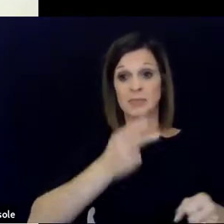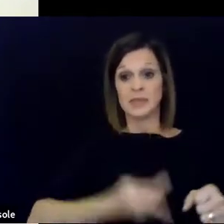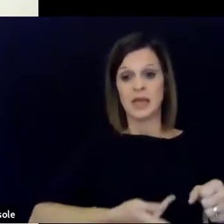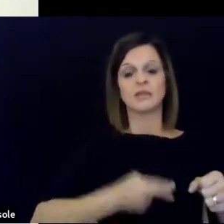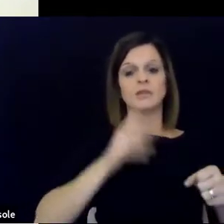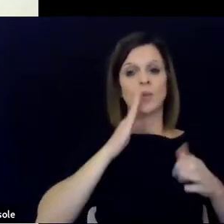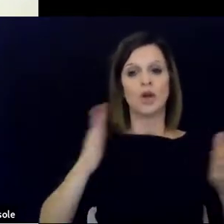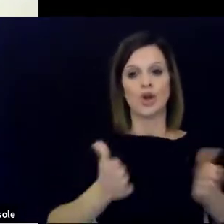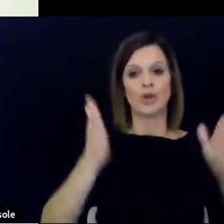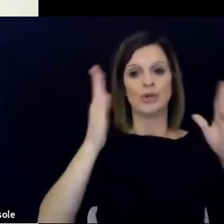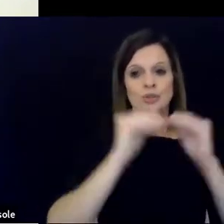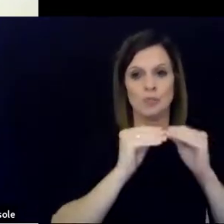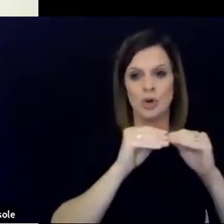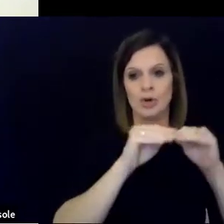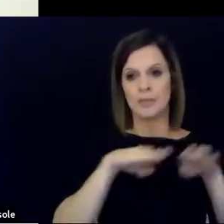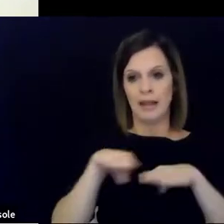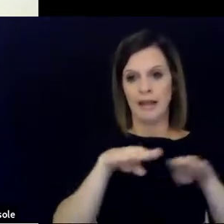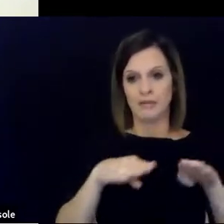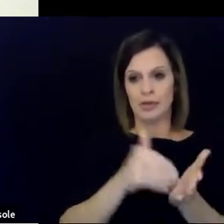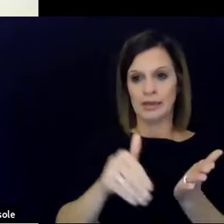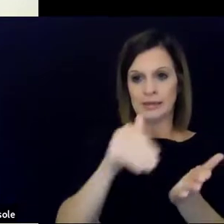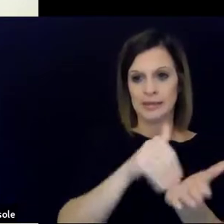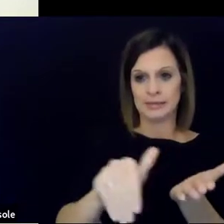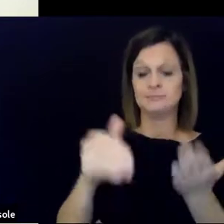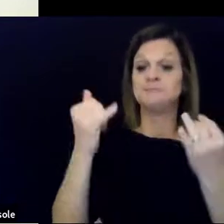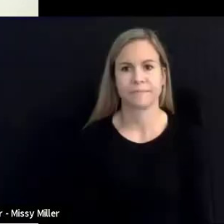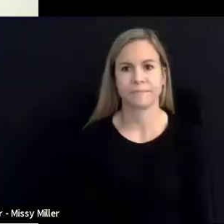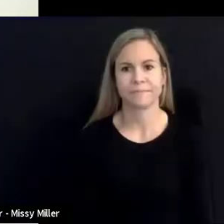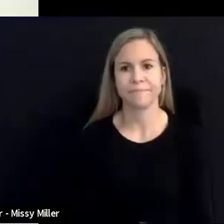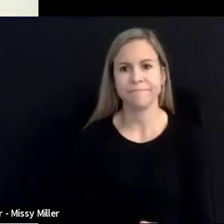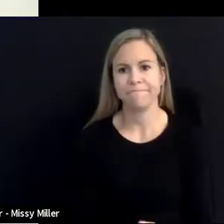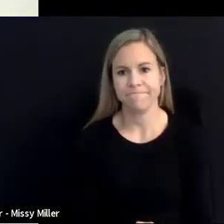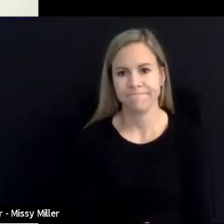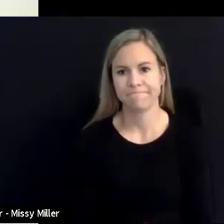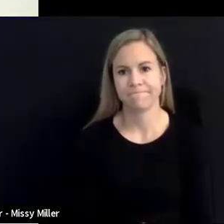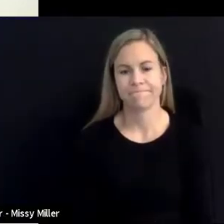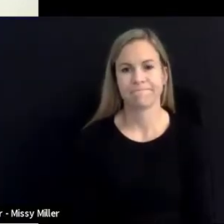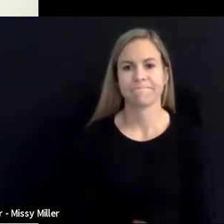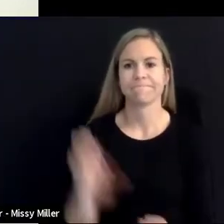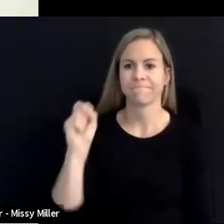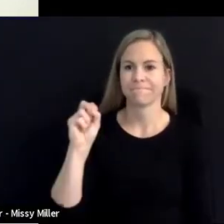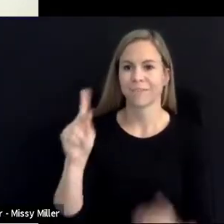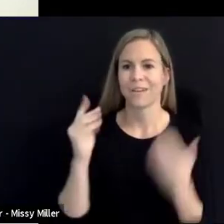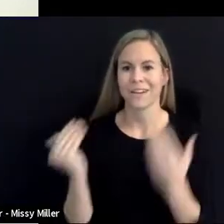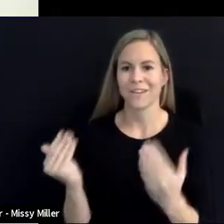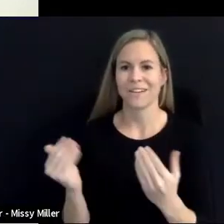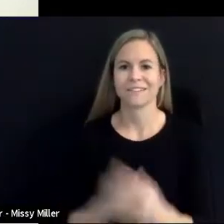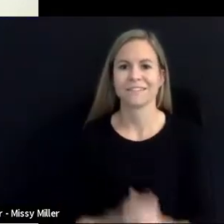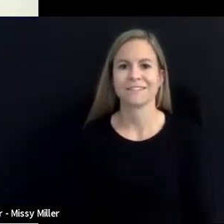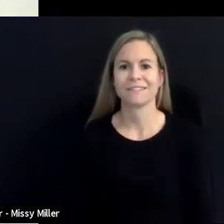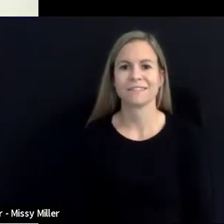[Marilyn] Hey, Tim, let's go ahead and do an interpreter switch her. Absolutely. [Marilyn] Okay, good to go, thank you. All right, so I understand the behavior first.